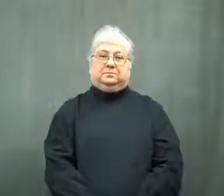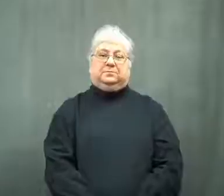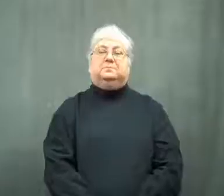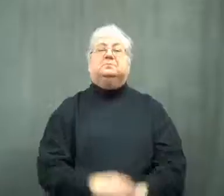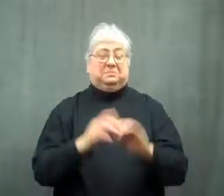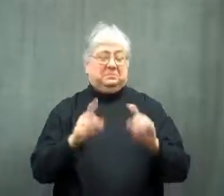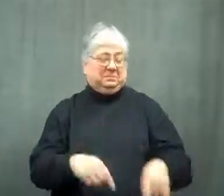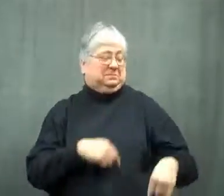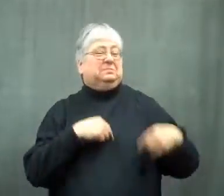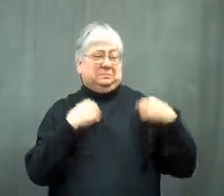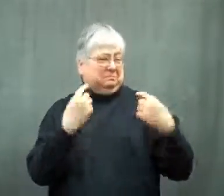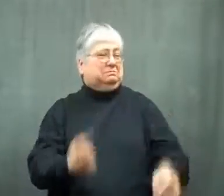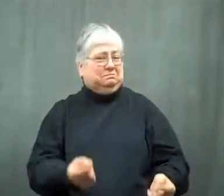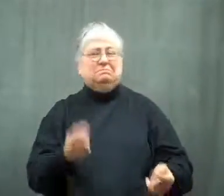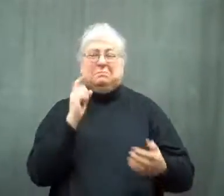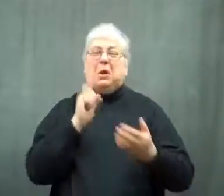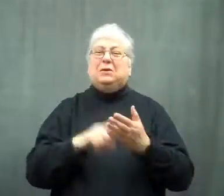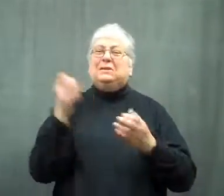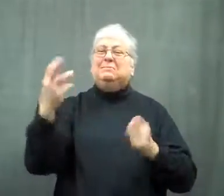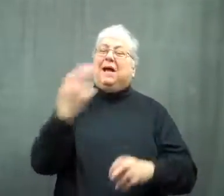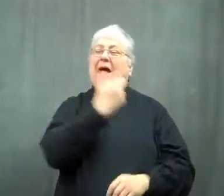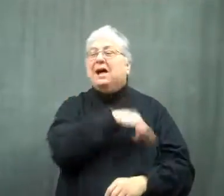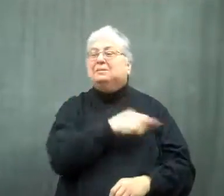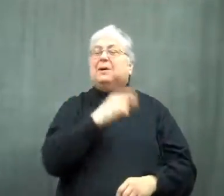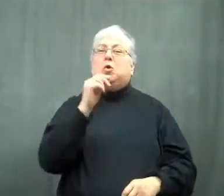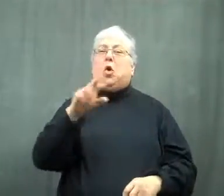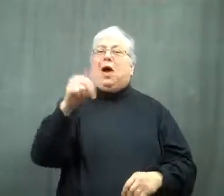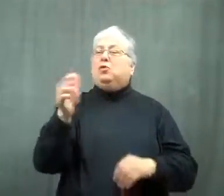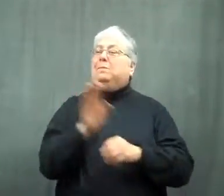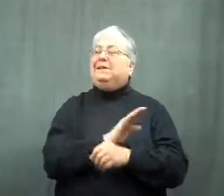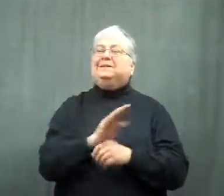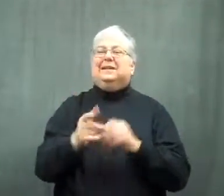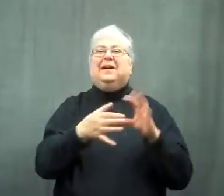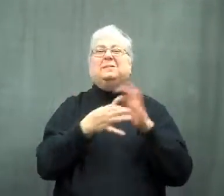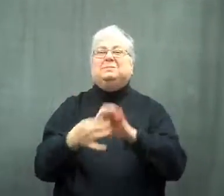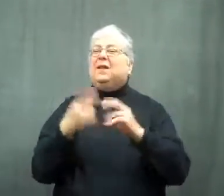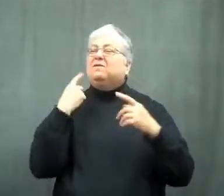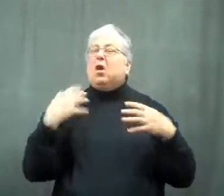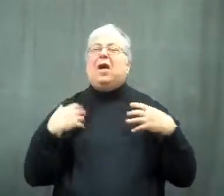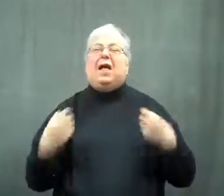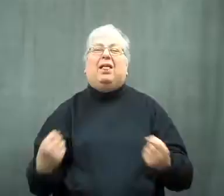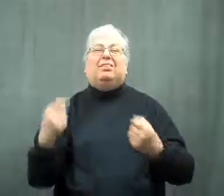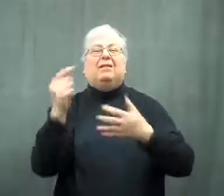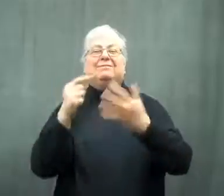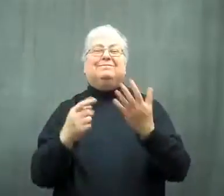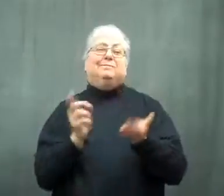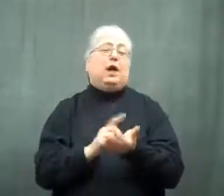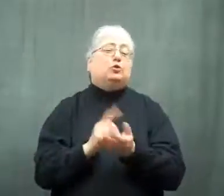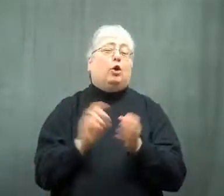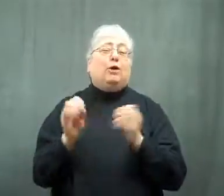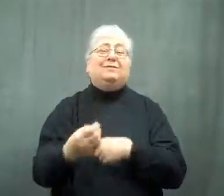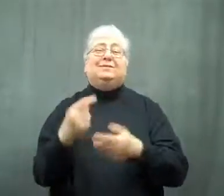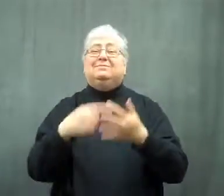For some time, hospitals and health related businesses such as doctor's offices